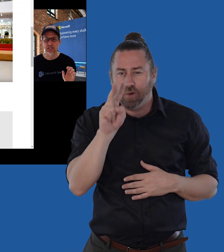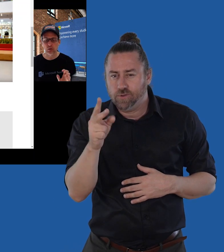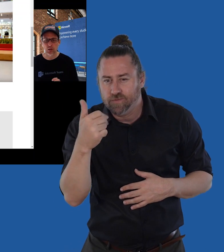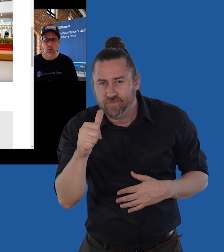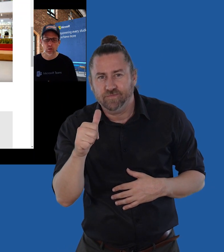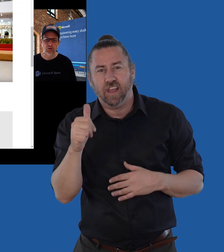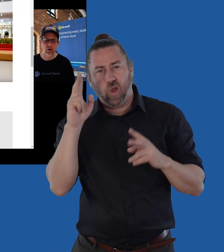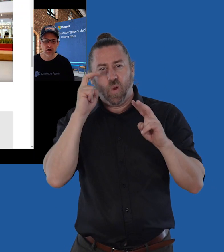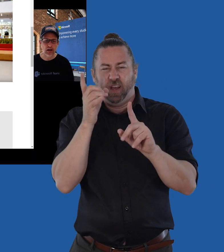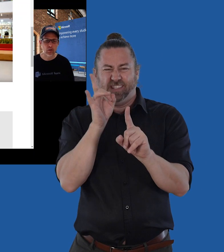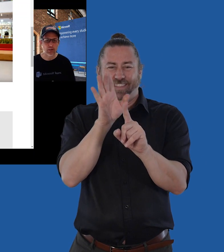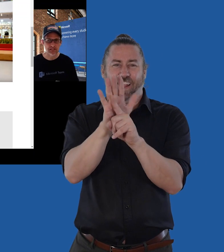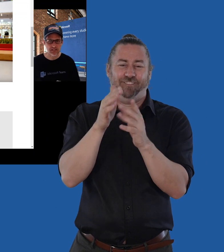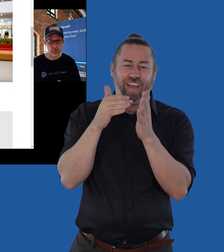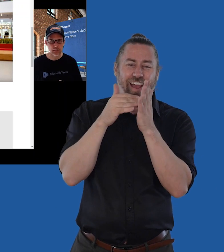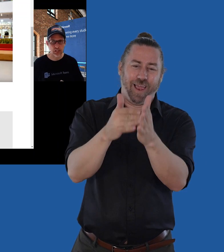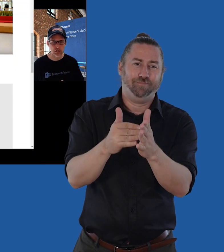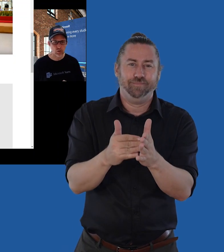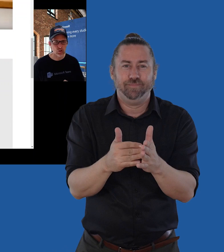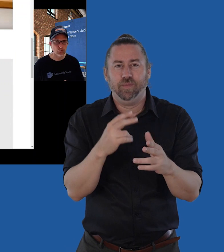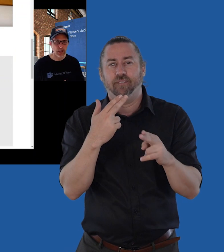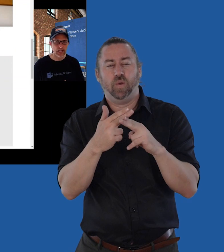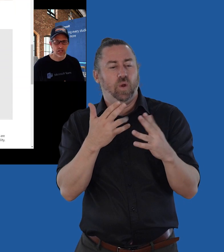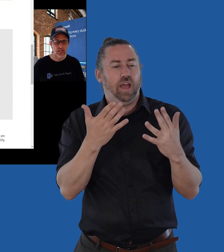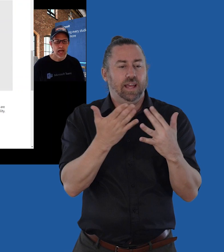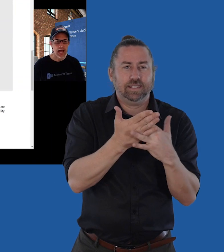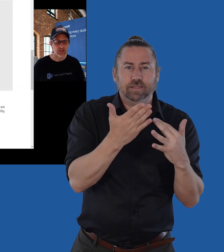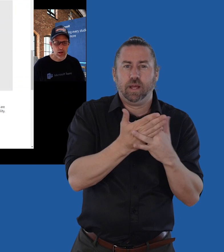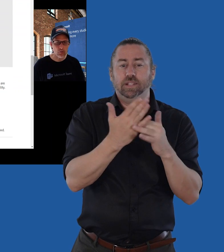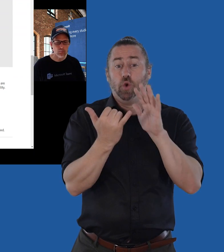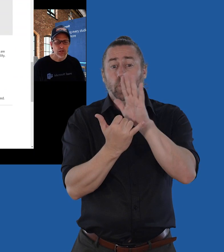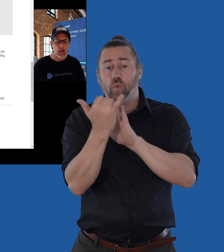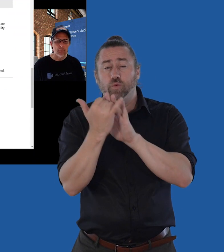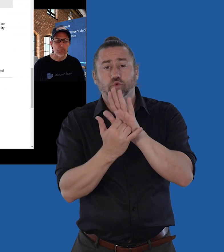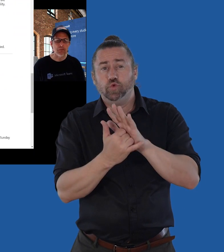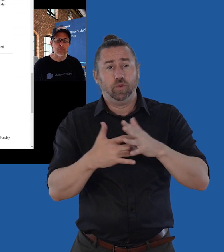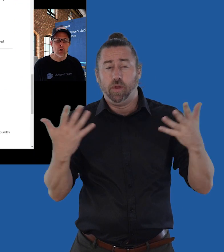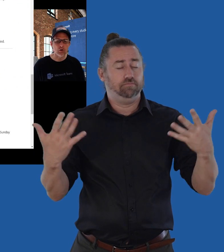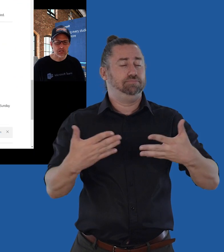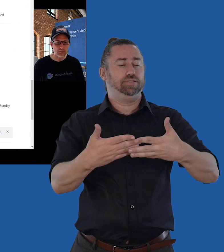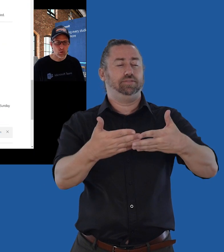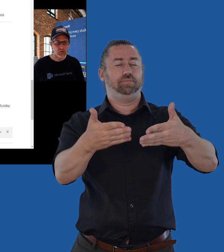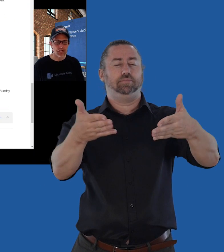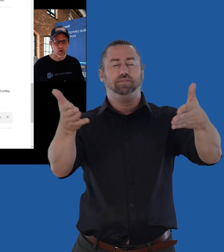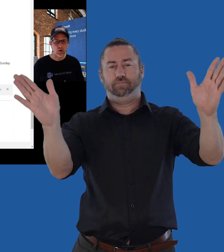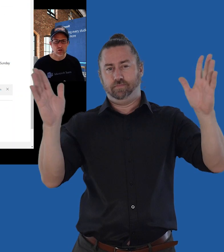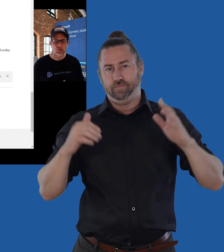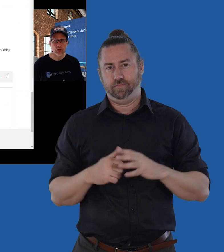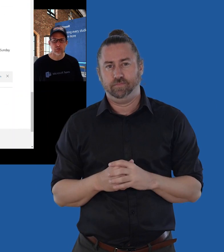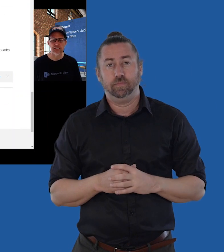and look at what we've got on our accessibility, YouTube page as well. But the most important thing I wanna draw your